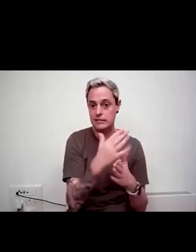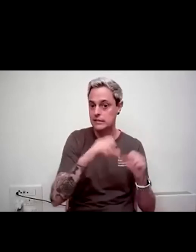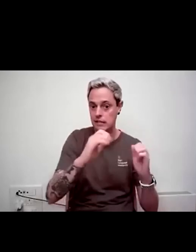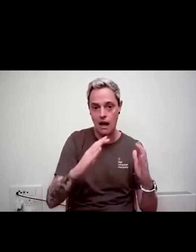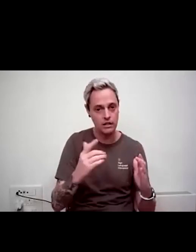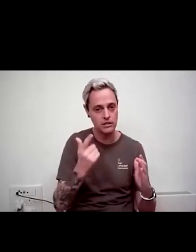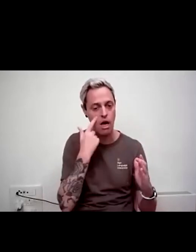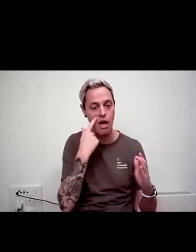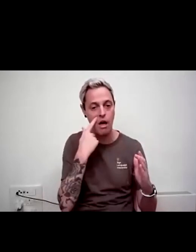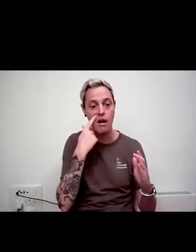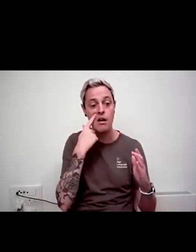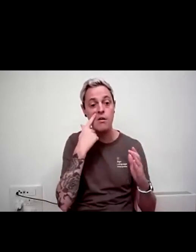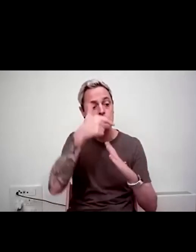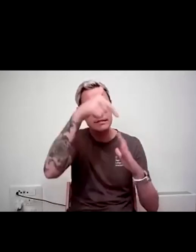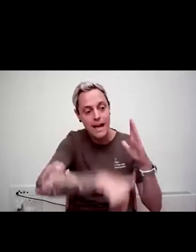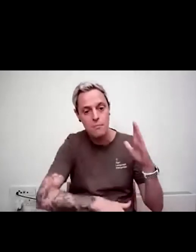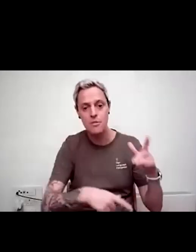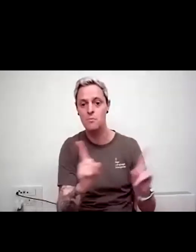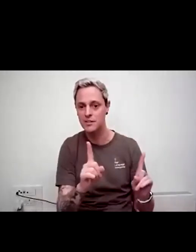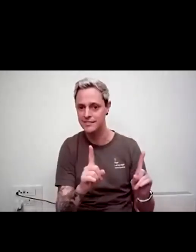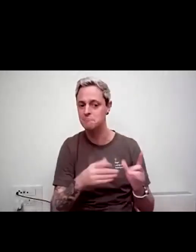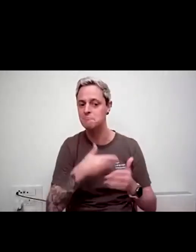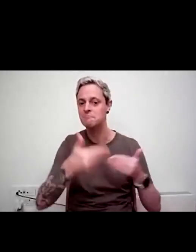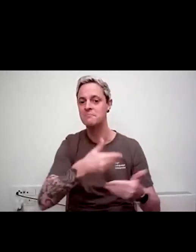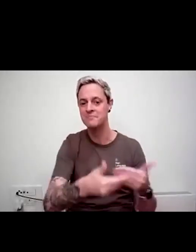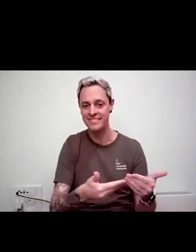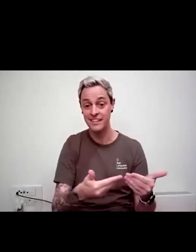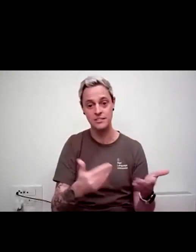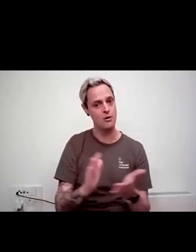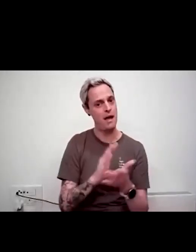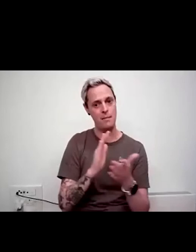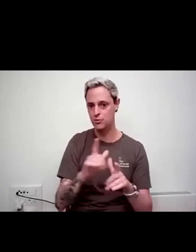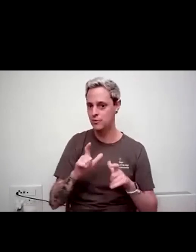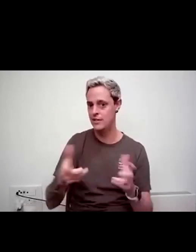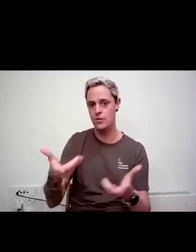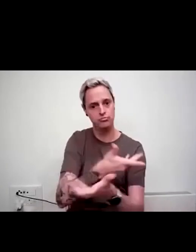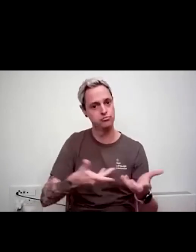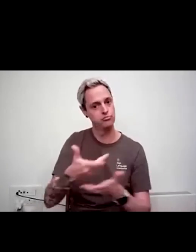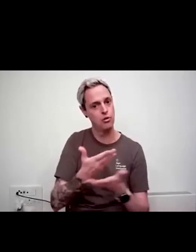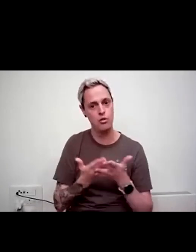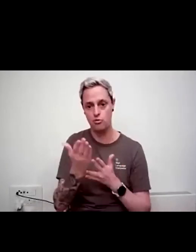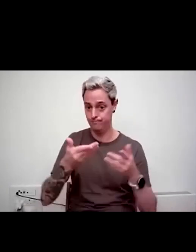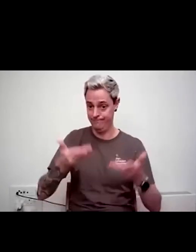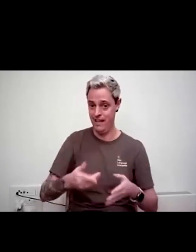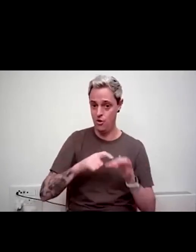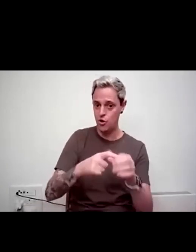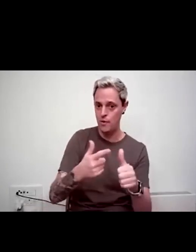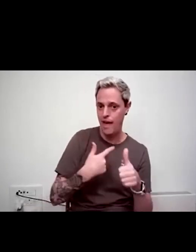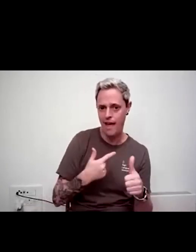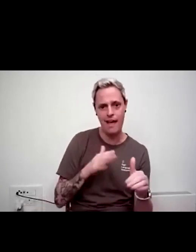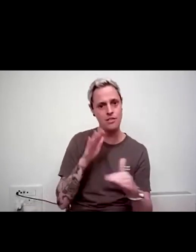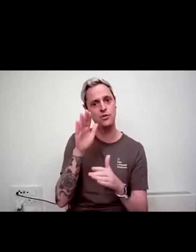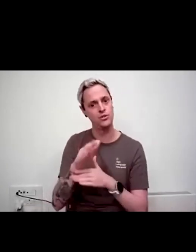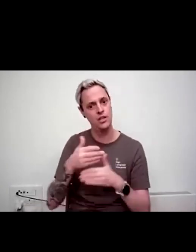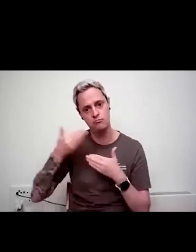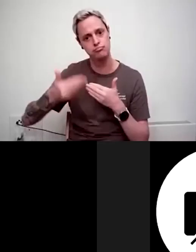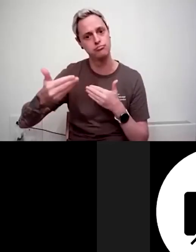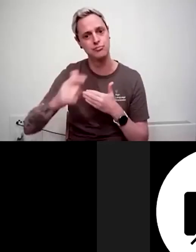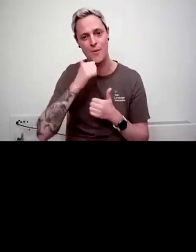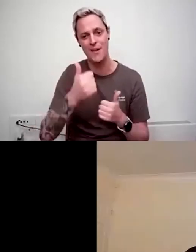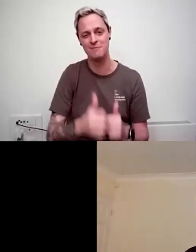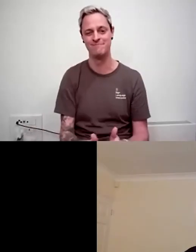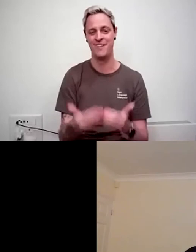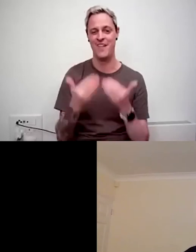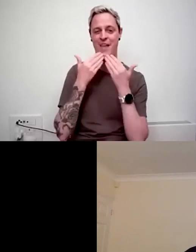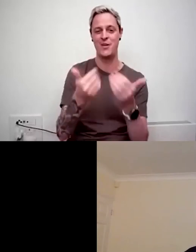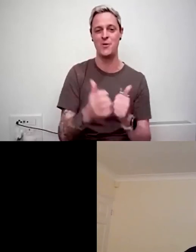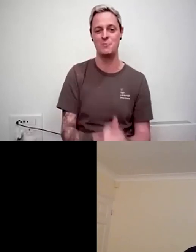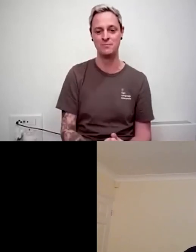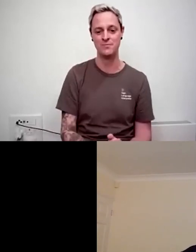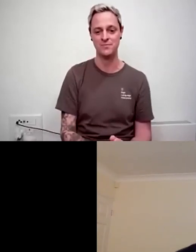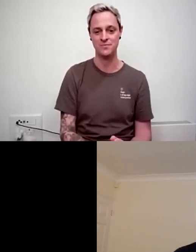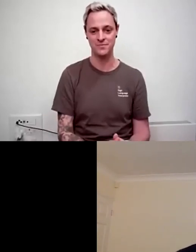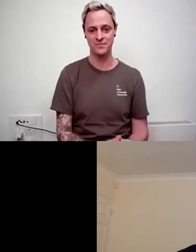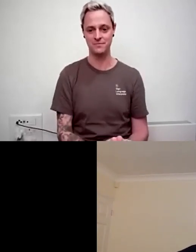I look forward to continuing this conversation in the Q&A and, hopefully, for many years to come, thank you.